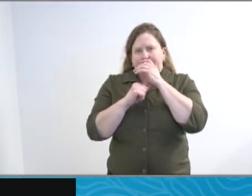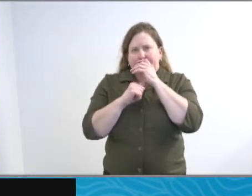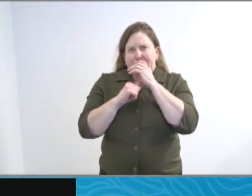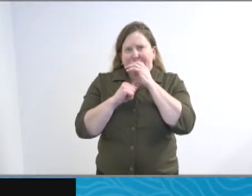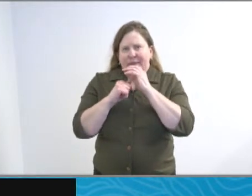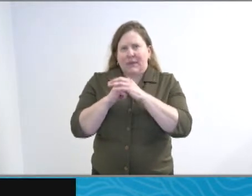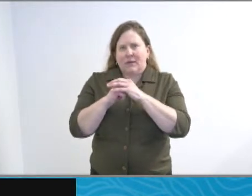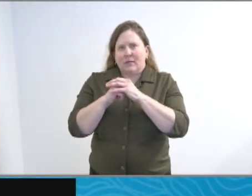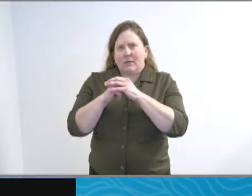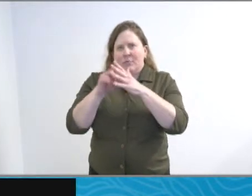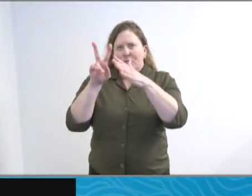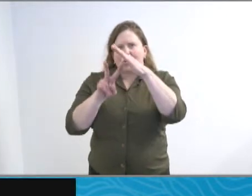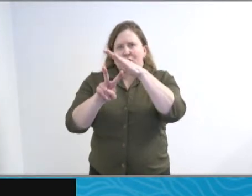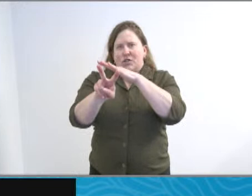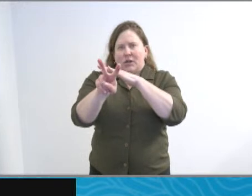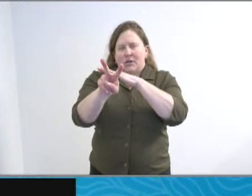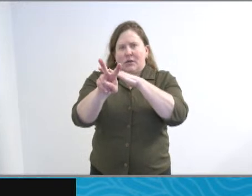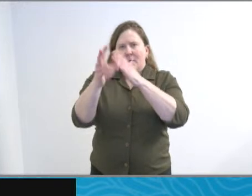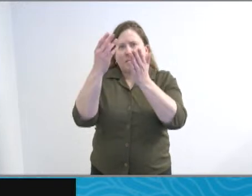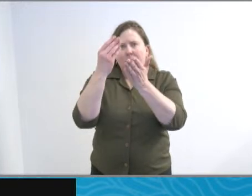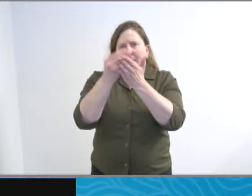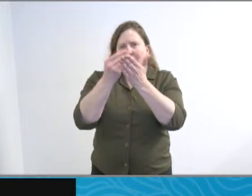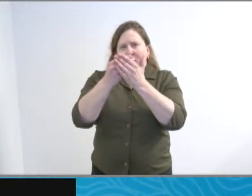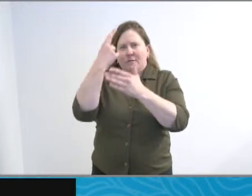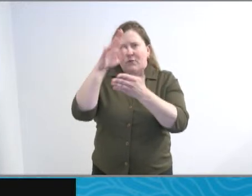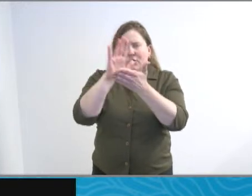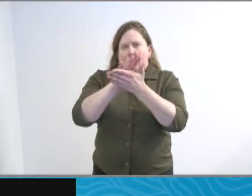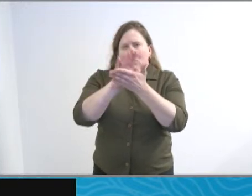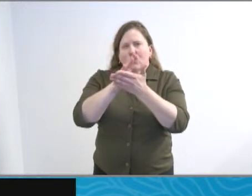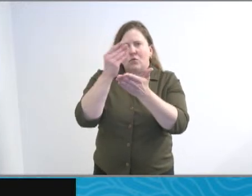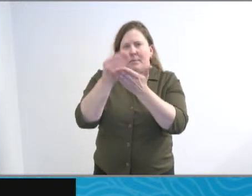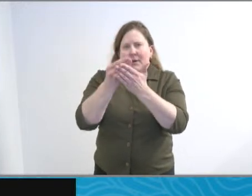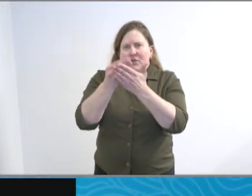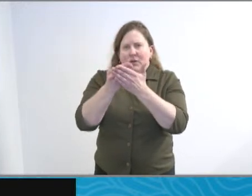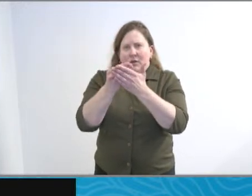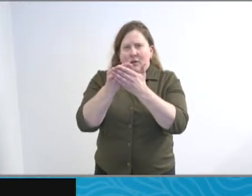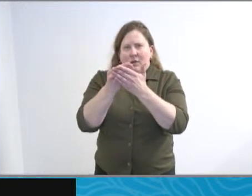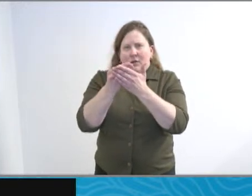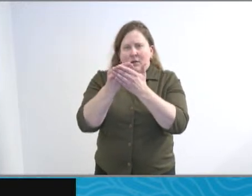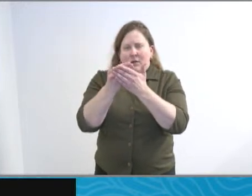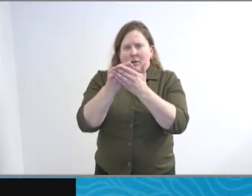budget for our school district at that point. And then in June,